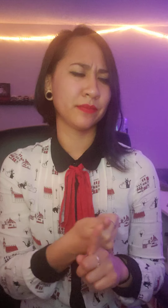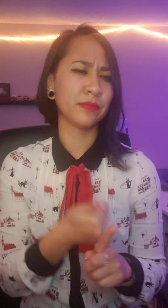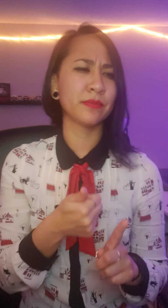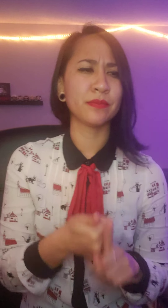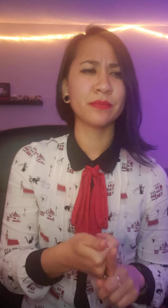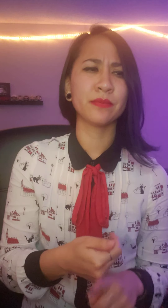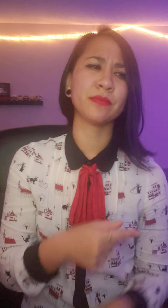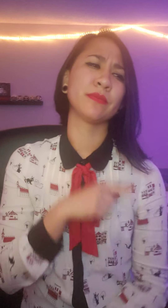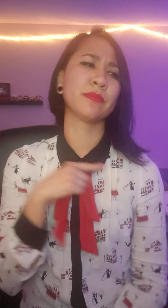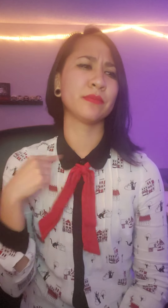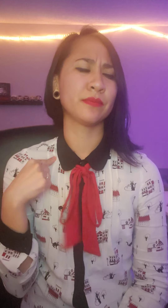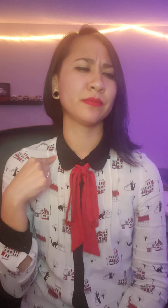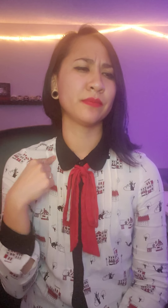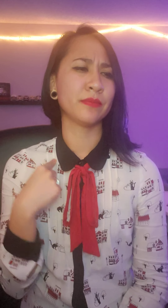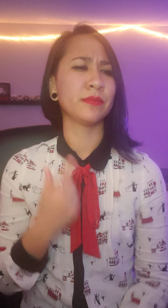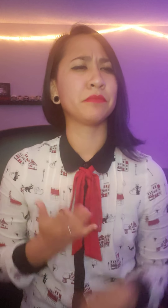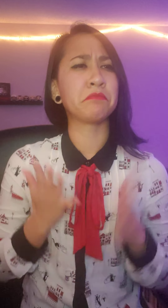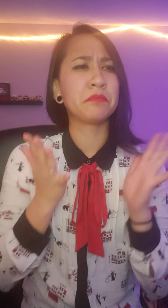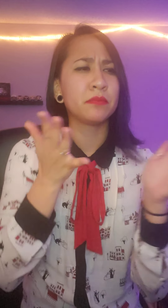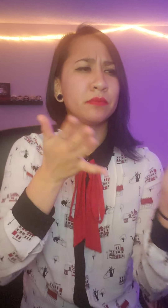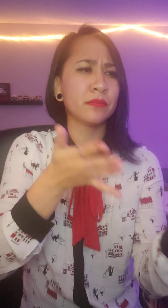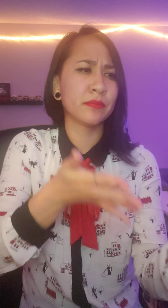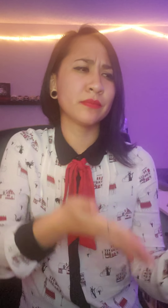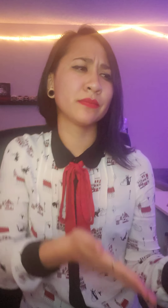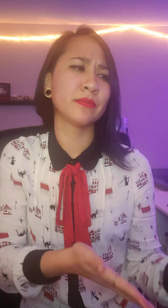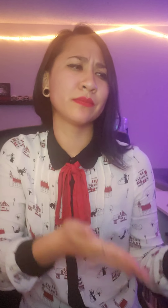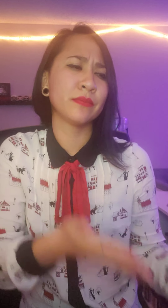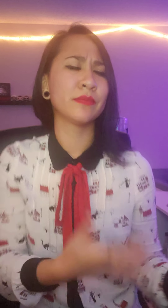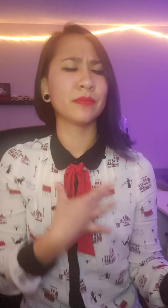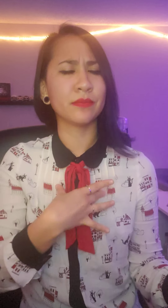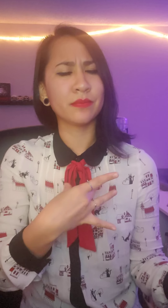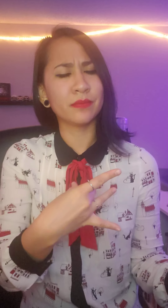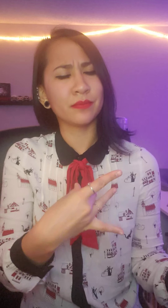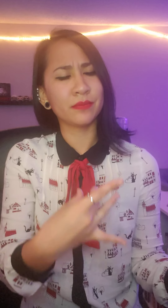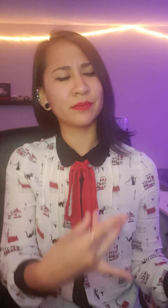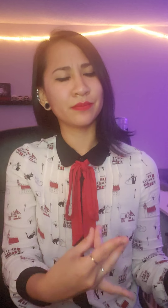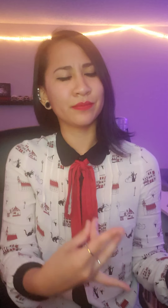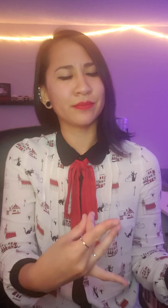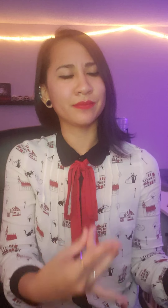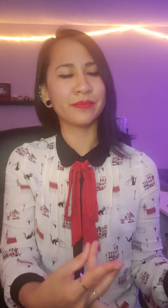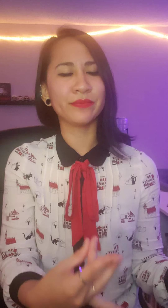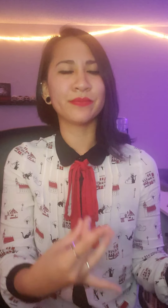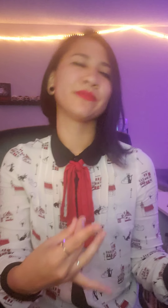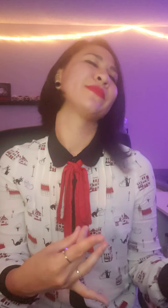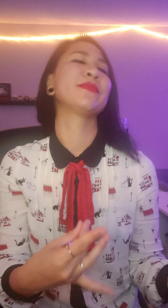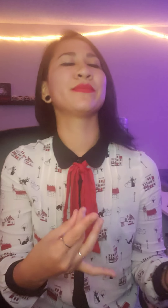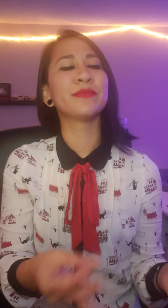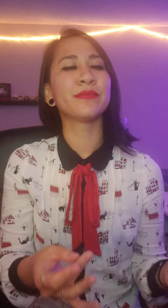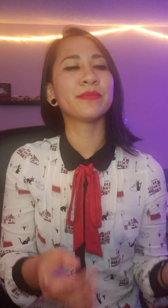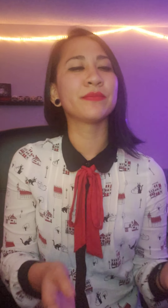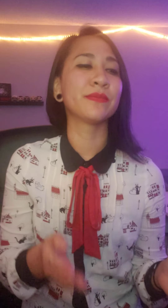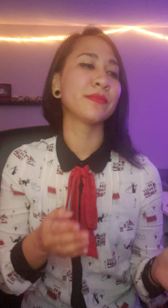(I'm a saint, I'm a saint) I've left (I'm a saint, I'm a saint) I'm like (I'm a saint, I'm a saint)